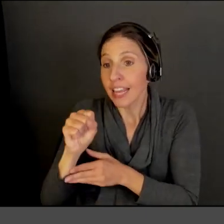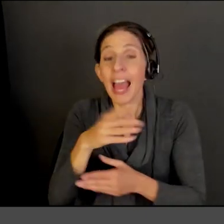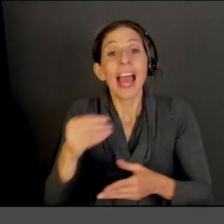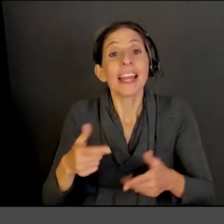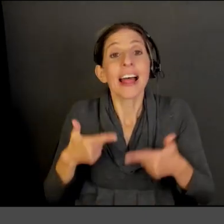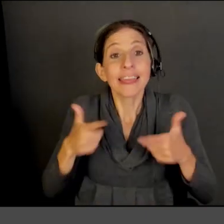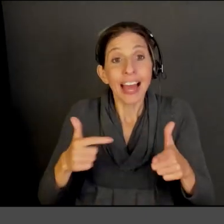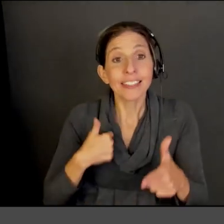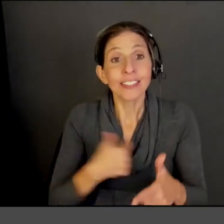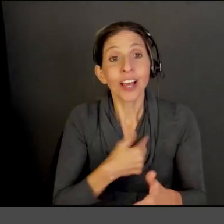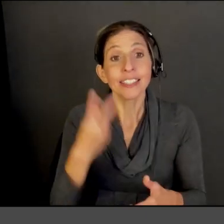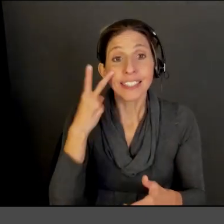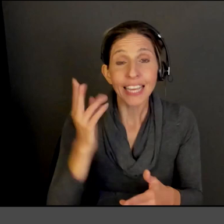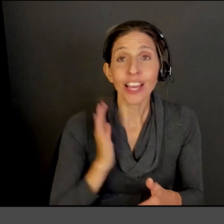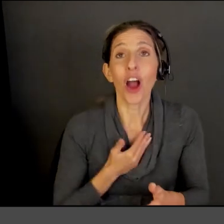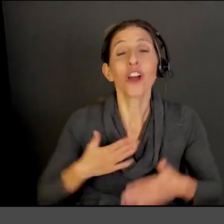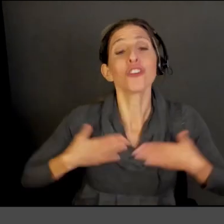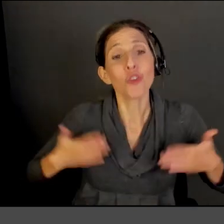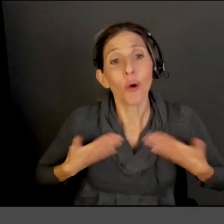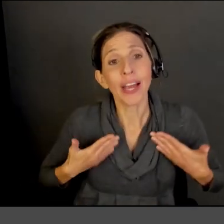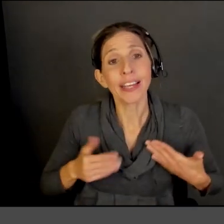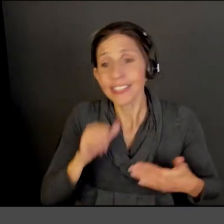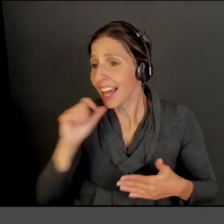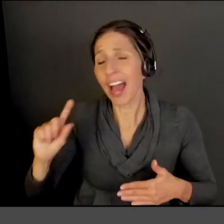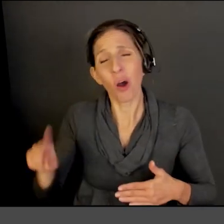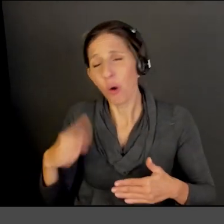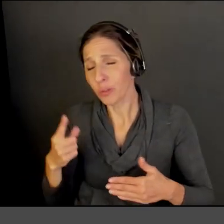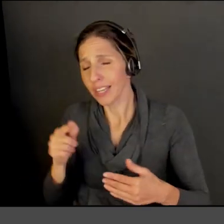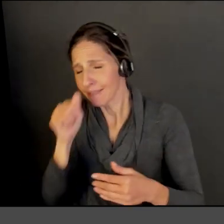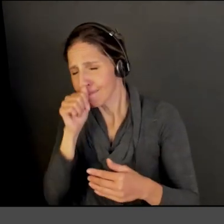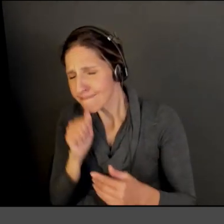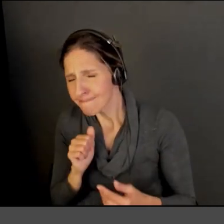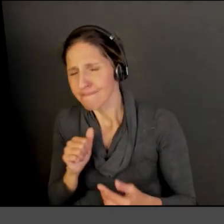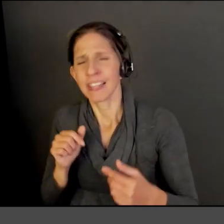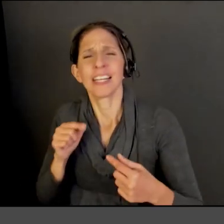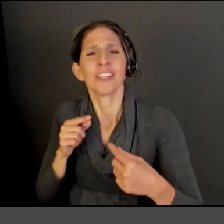BUT THE JOY TO SEE HOW PEOPLE LIVE AND TO THEIR HUMANITY,